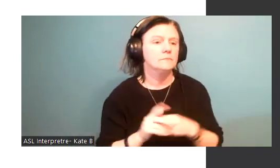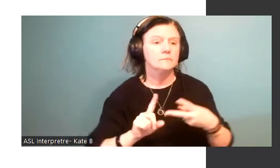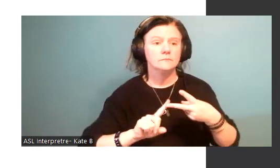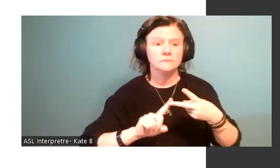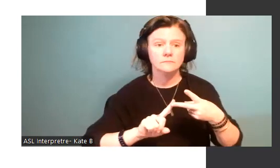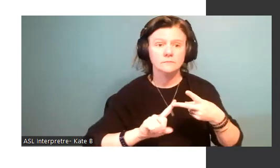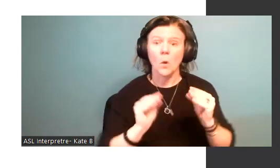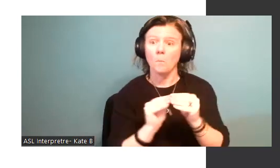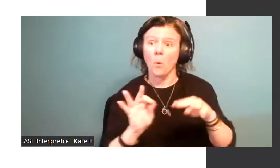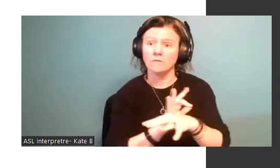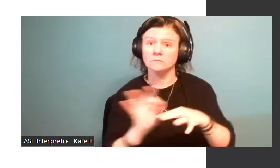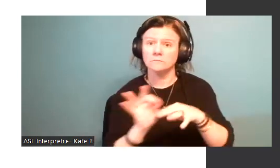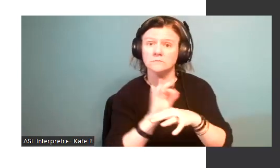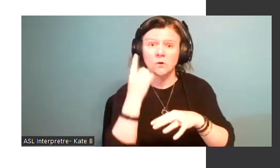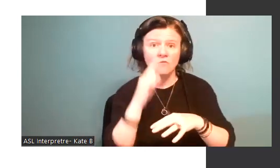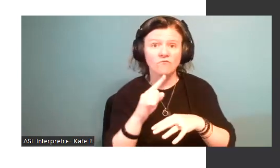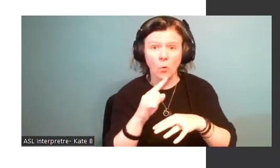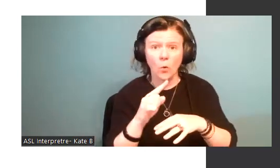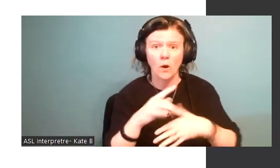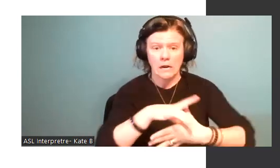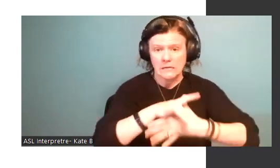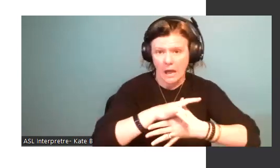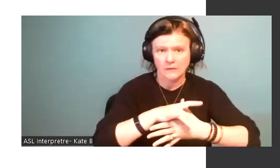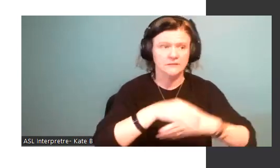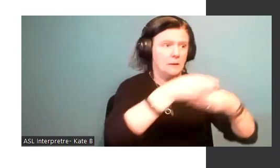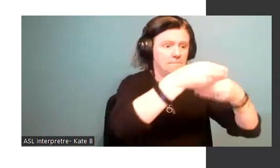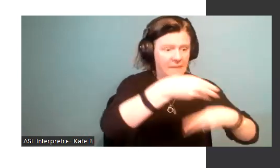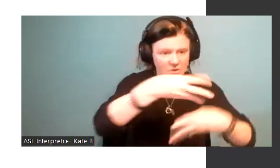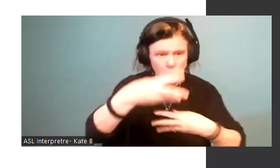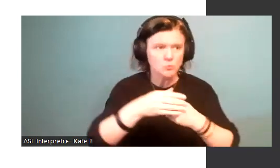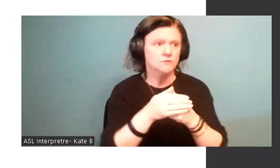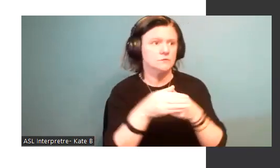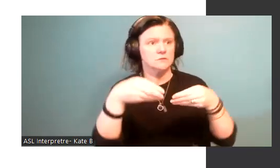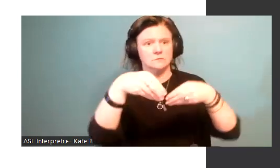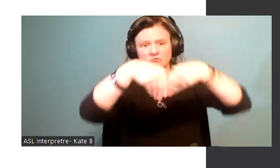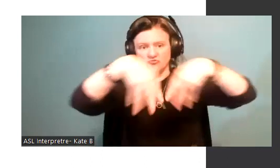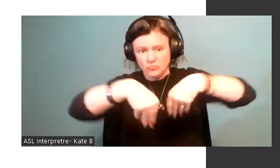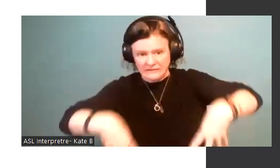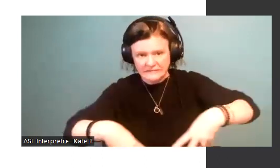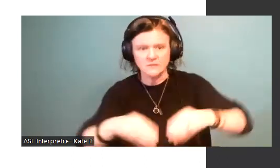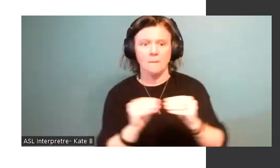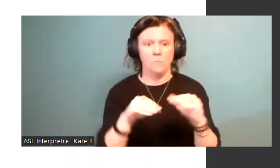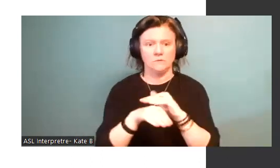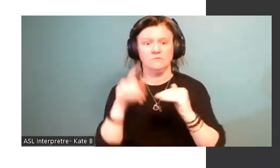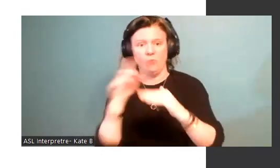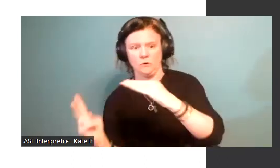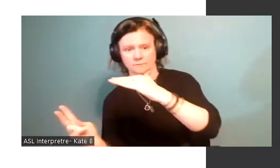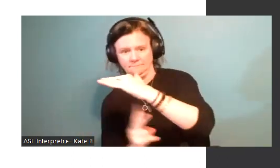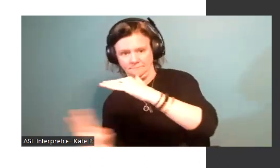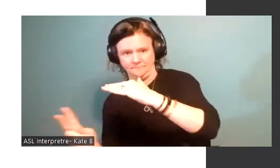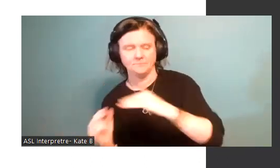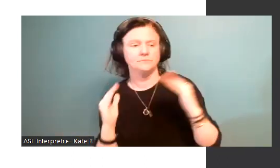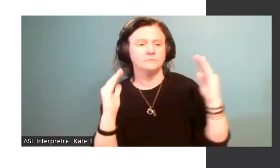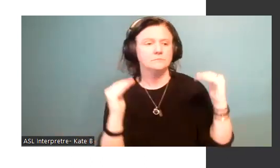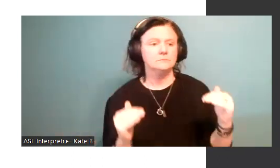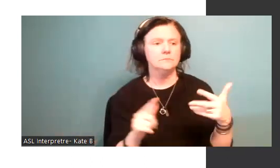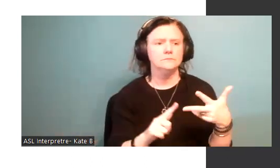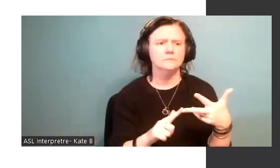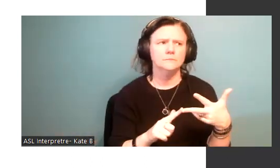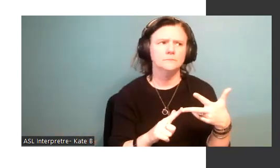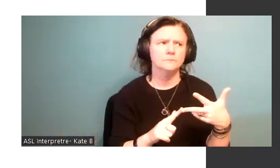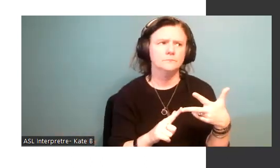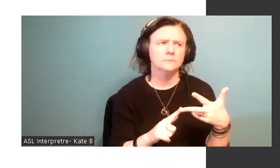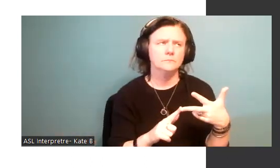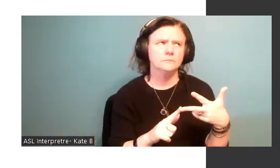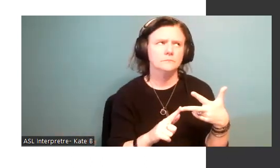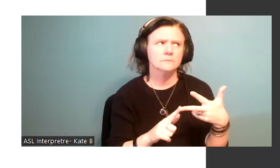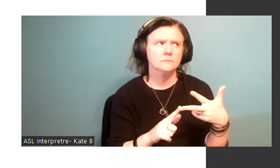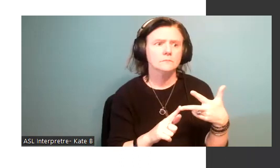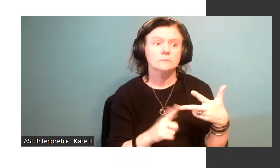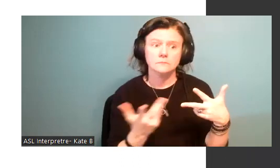types of things may not have native accessibility